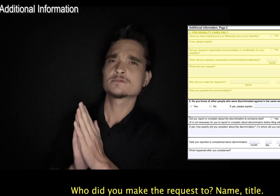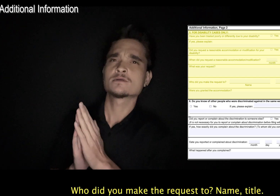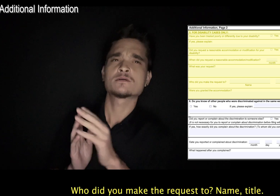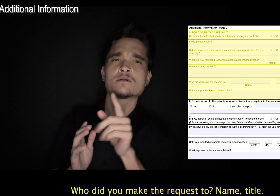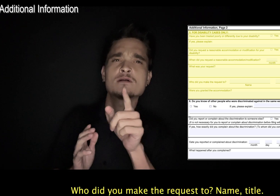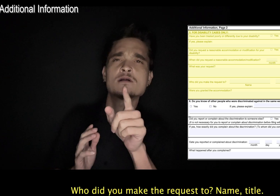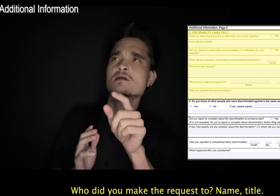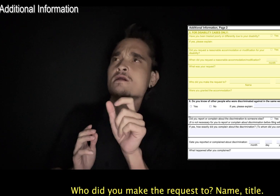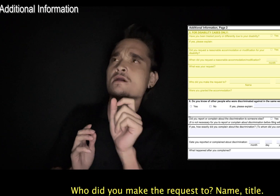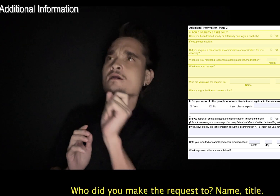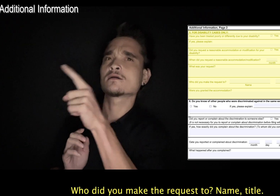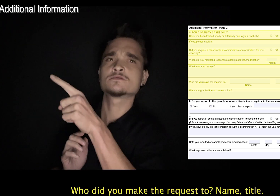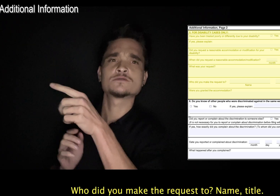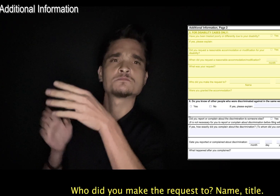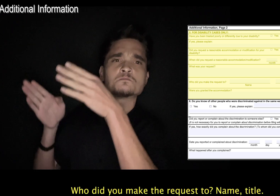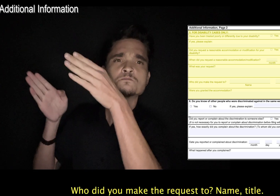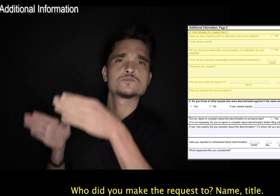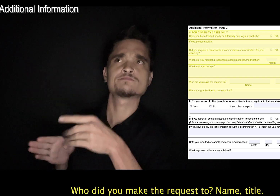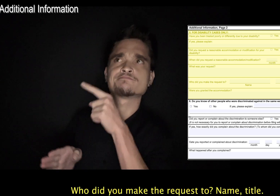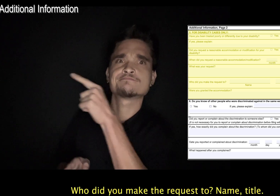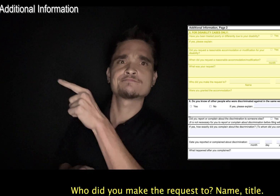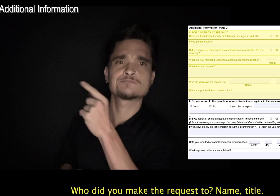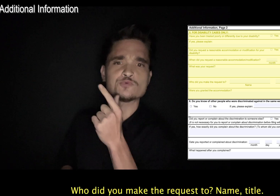Who did you make the request to? Name, title.